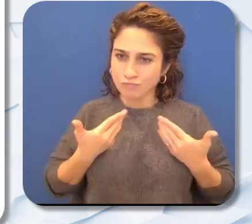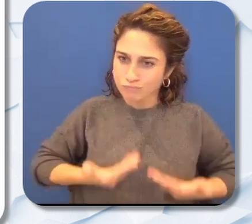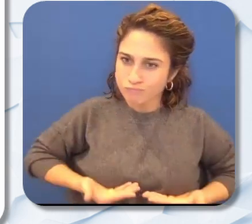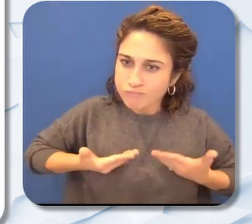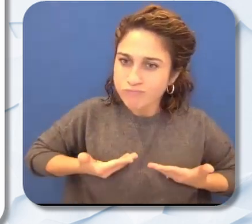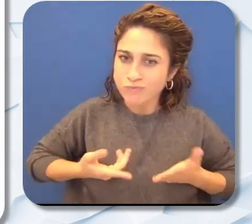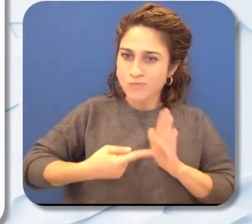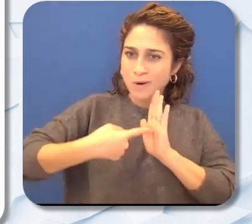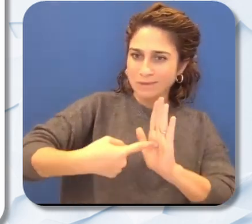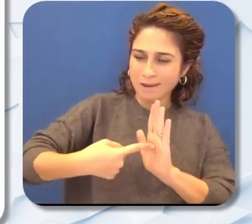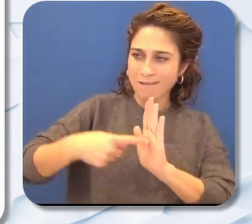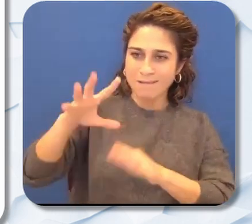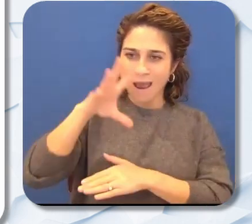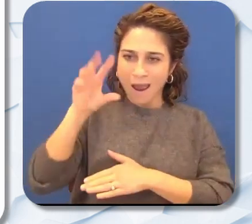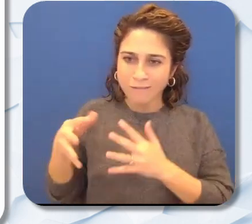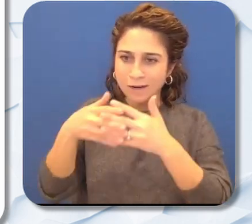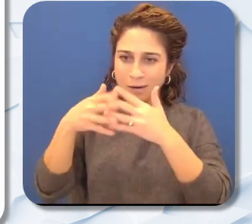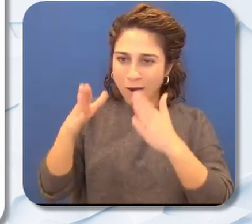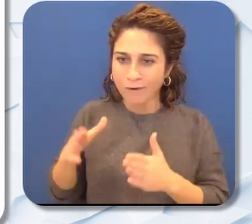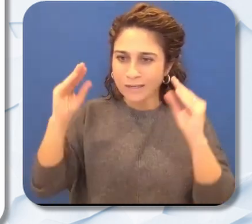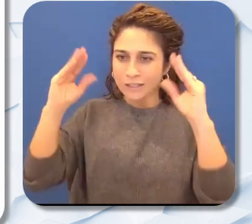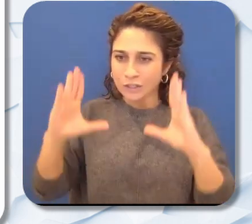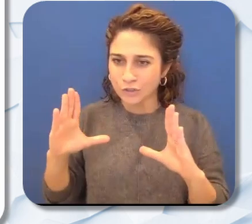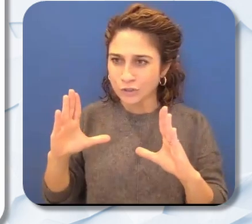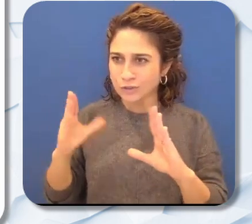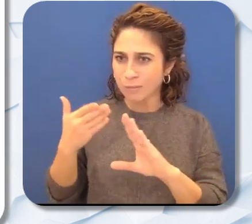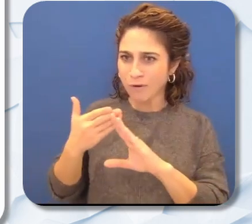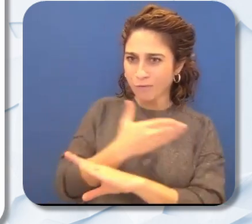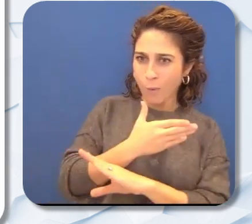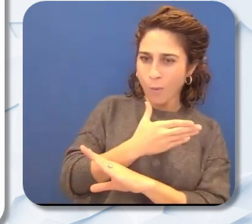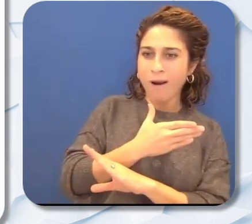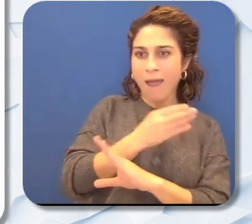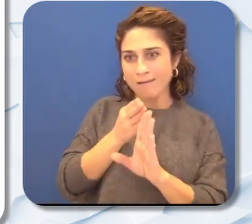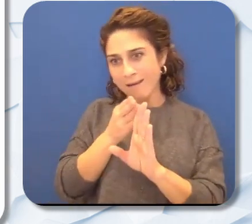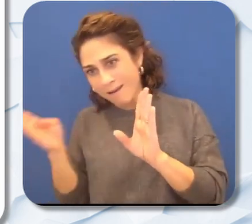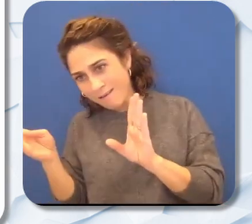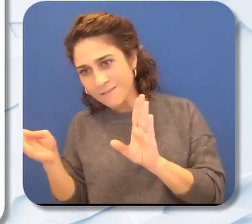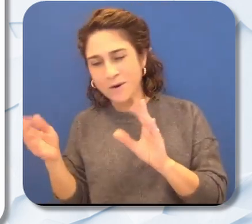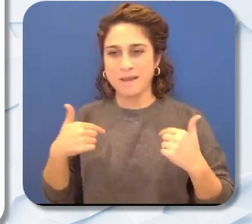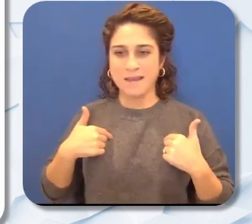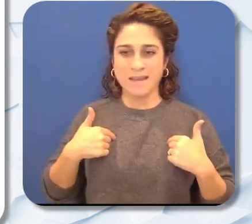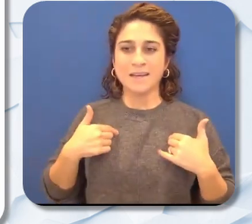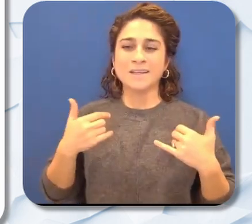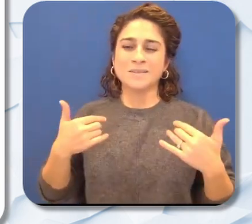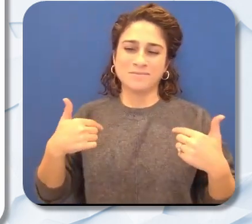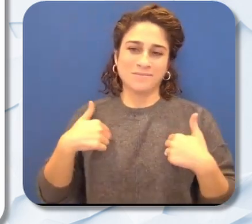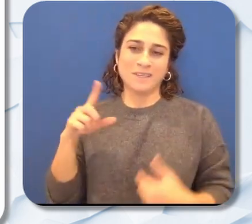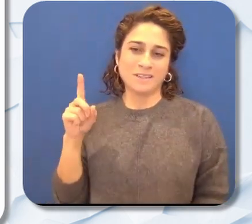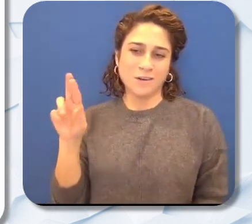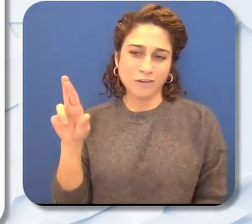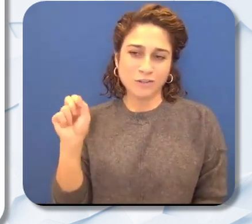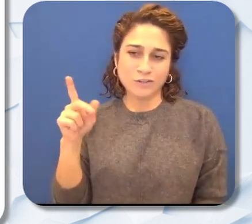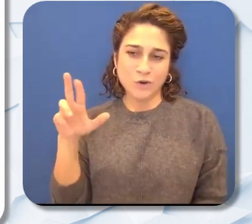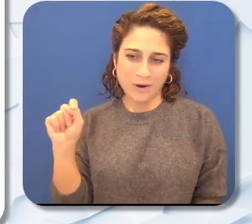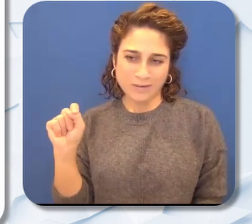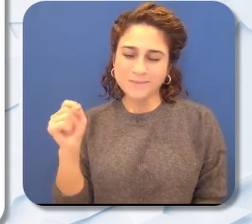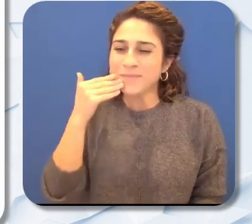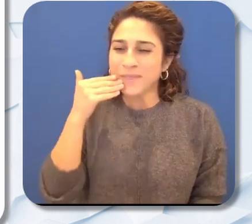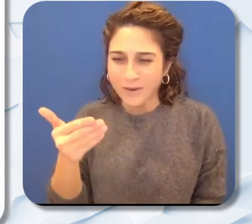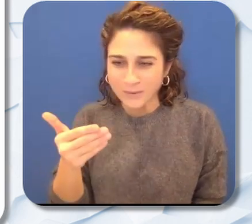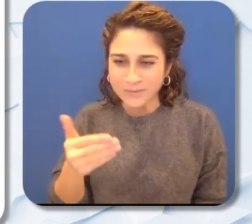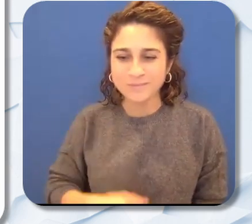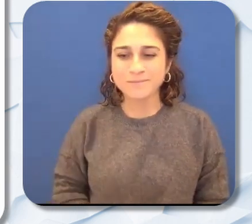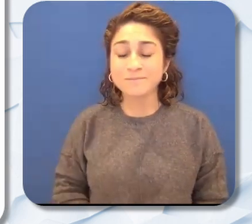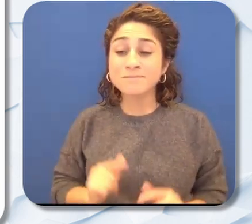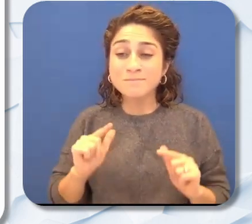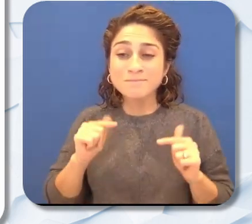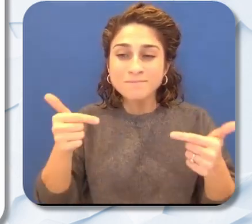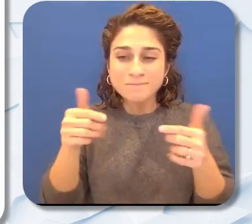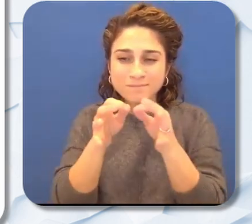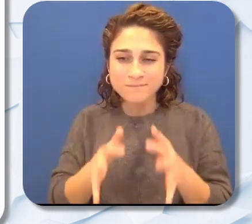those African American educators before me and those to come. I'm Dr. Stewart and thank you.